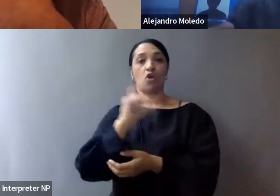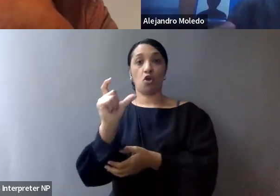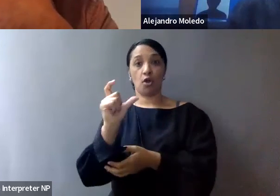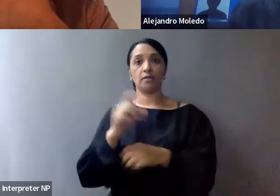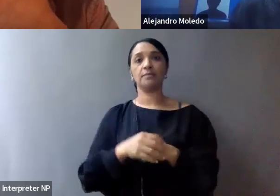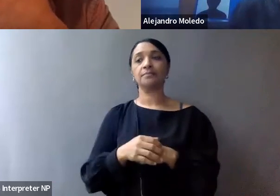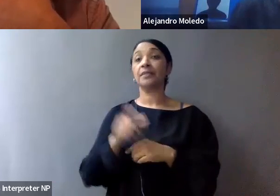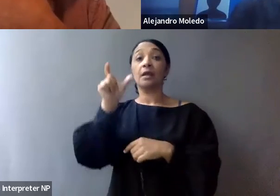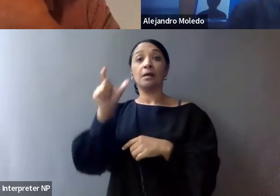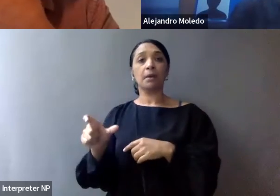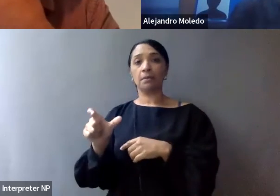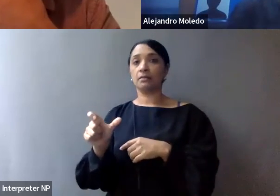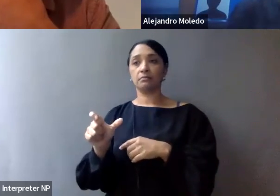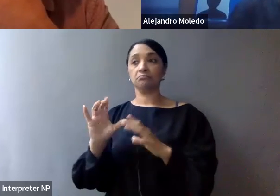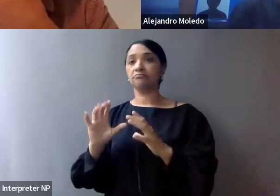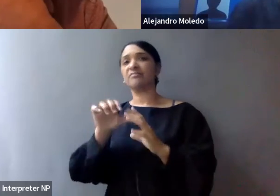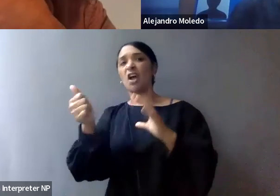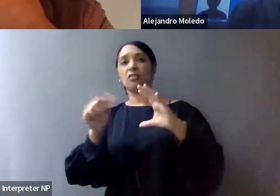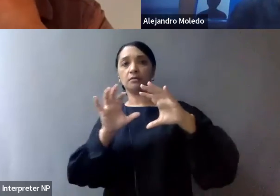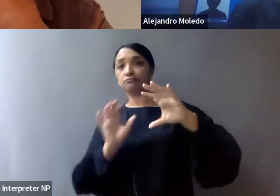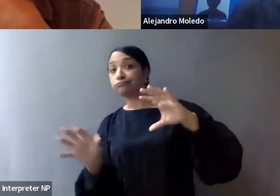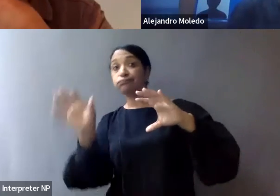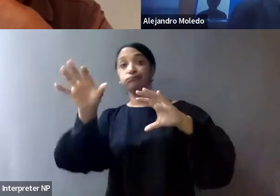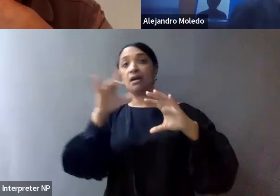For non-Europeans visiting the EU,